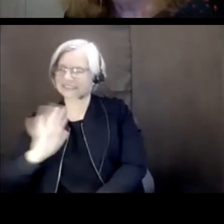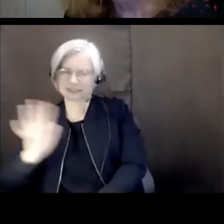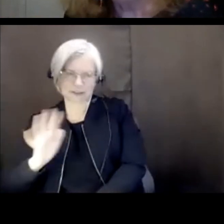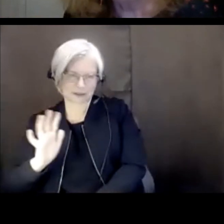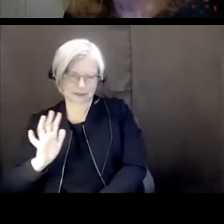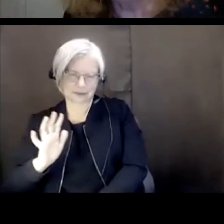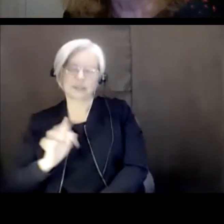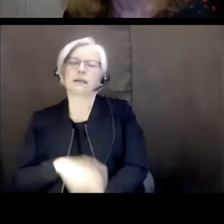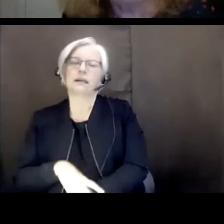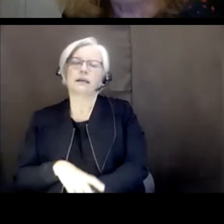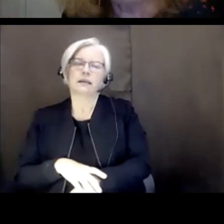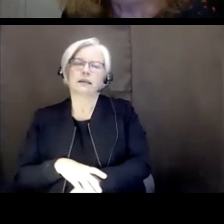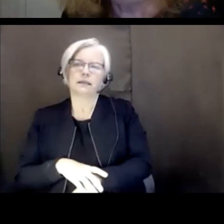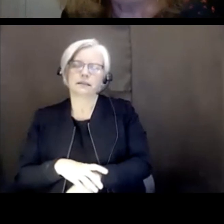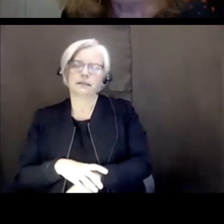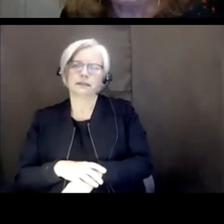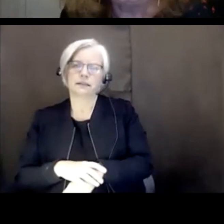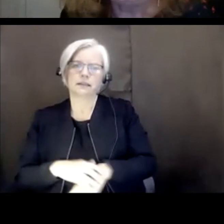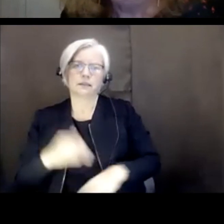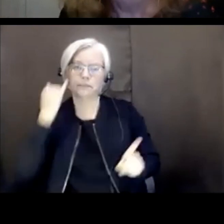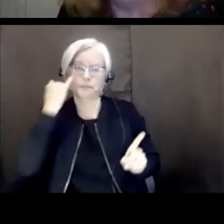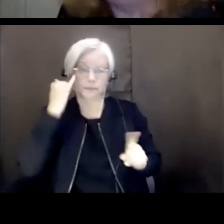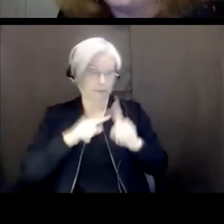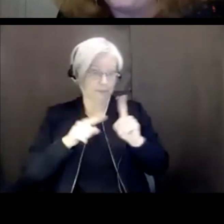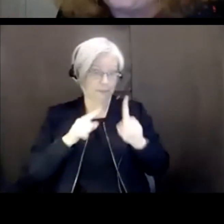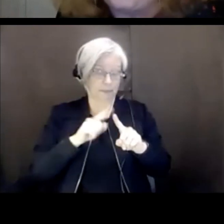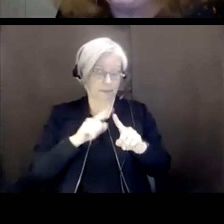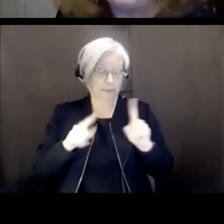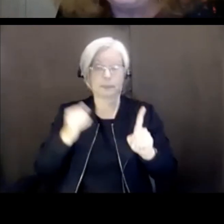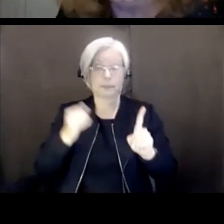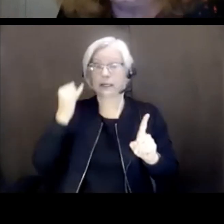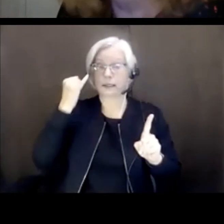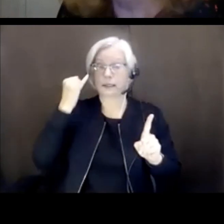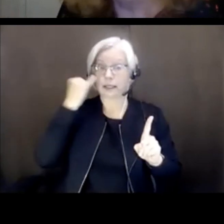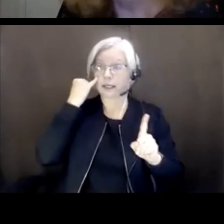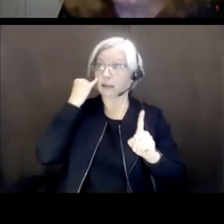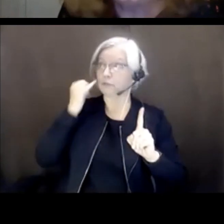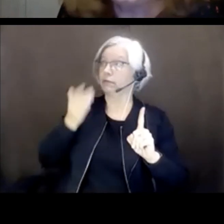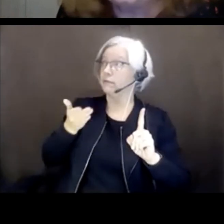ACCEPT SOMEBODY SAYING I CAN'T, IT'S GOING TO COST TOO MUCH.